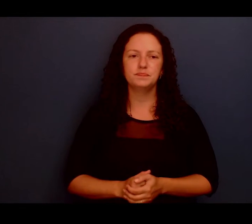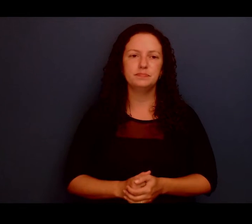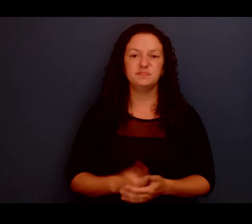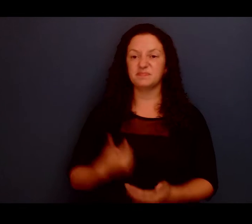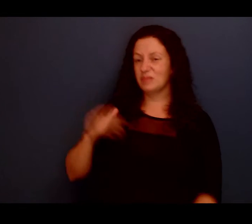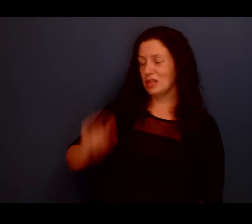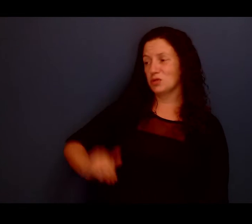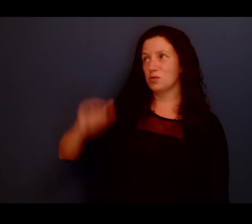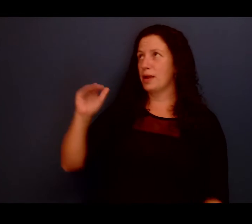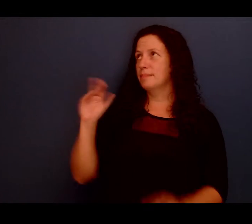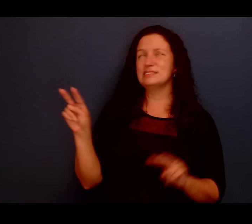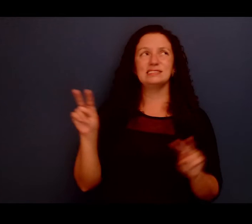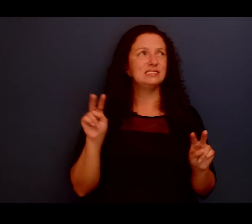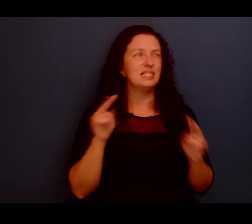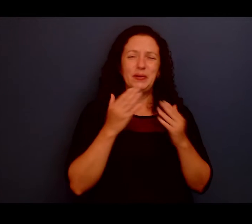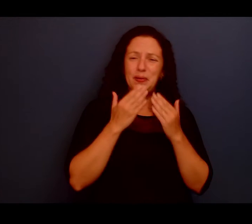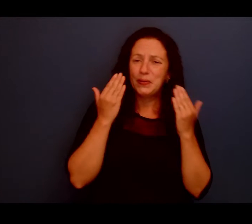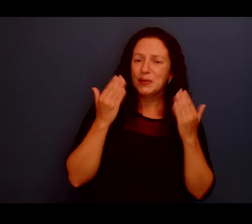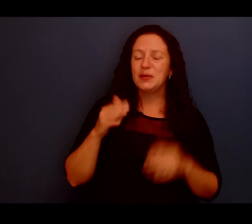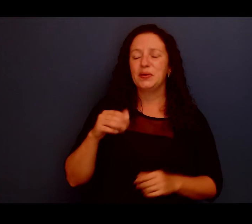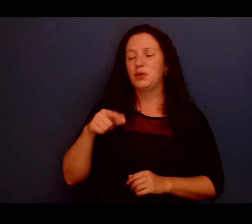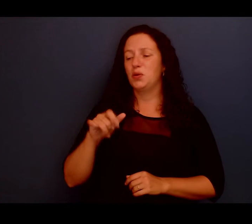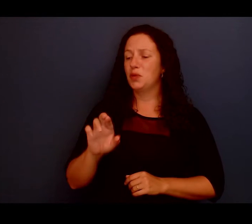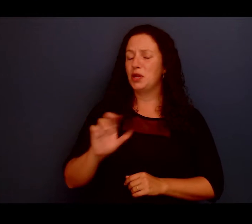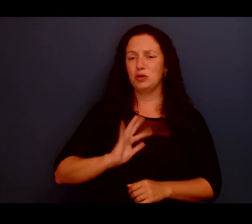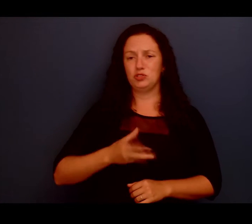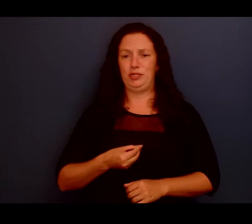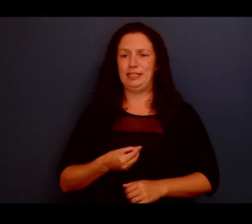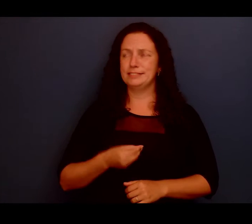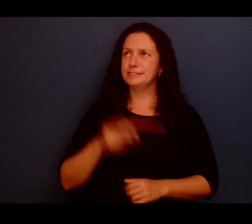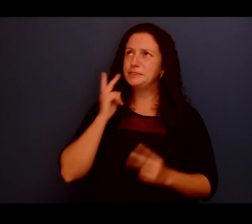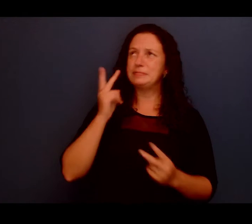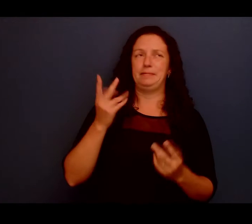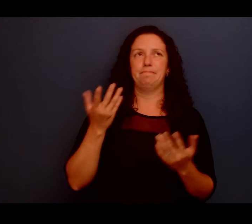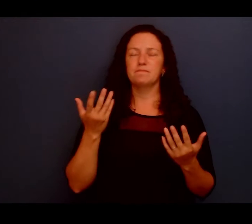I didn't have a lot of queer and trans representation growing up and I want to be able to create